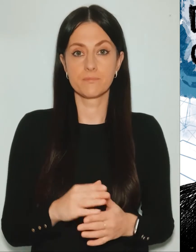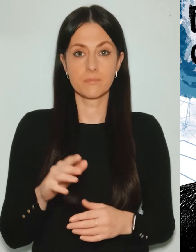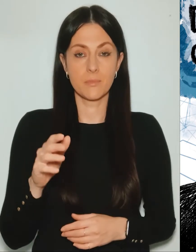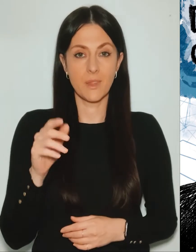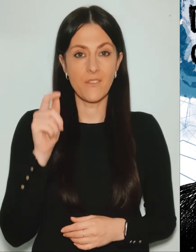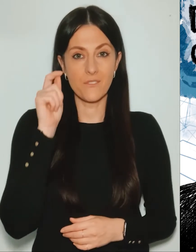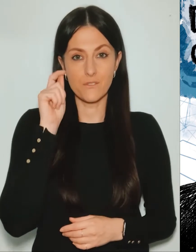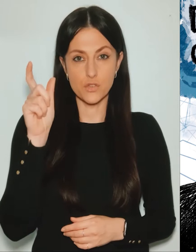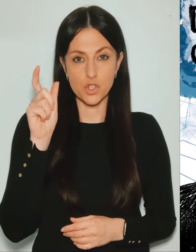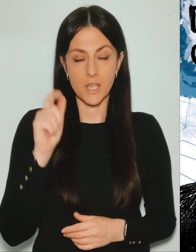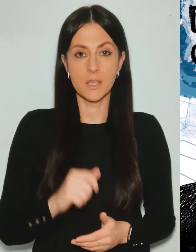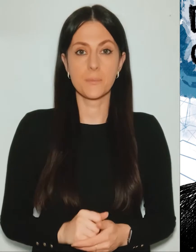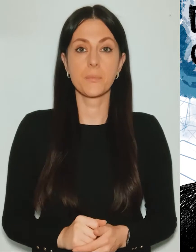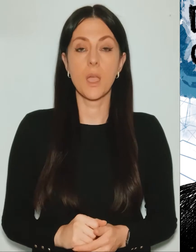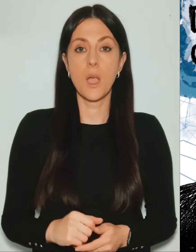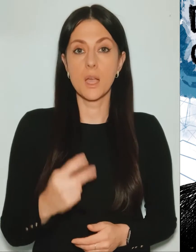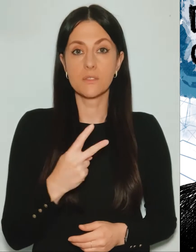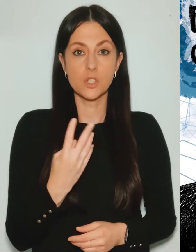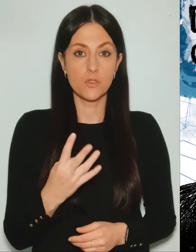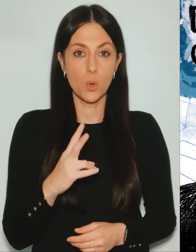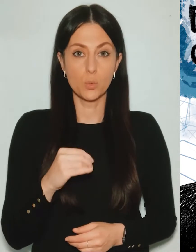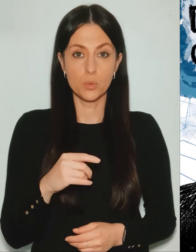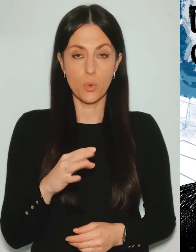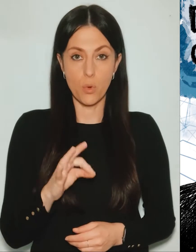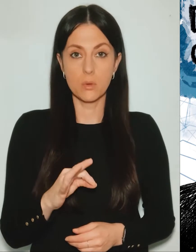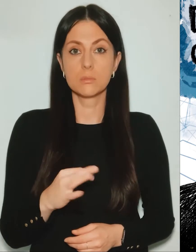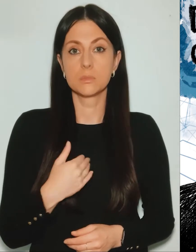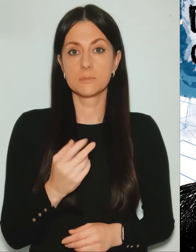On February 24, we went to work on the first shift.